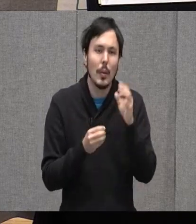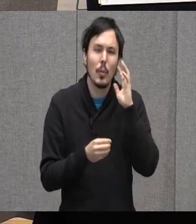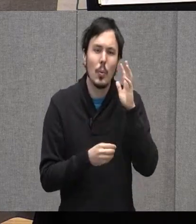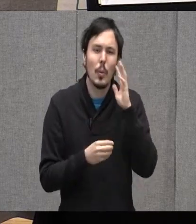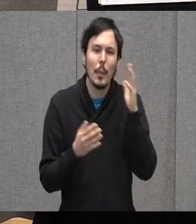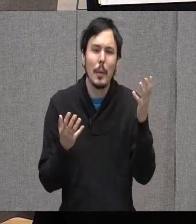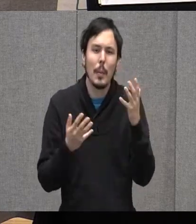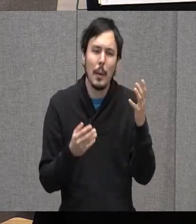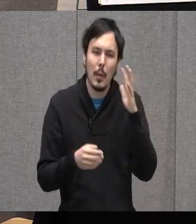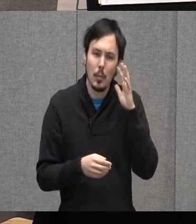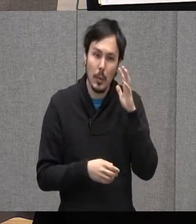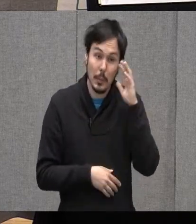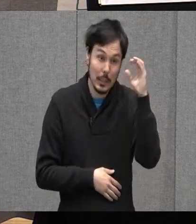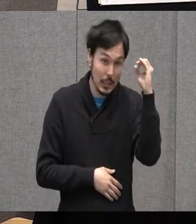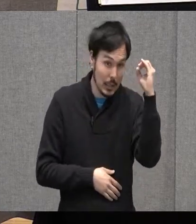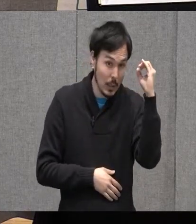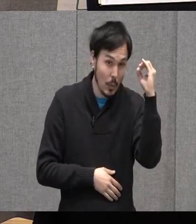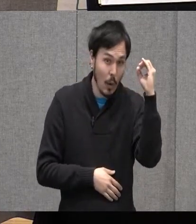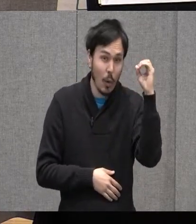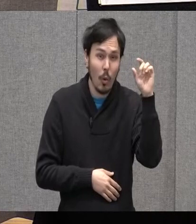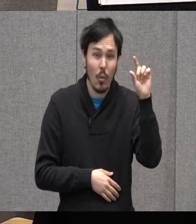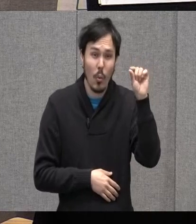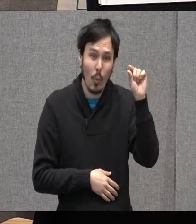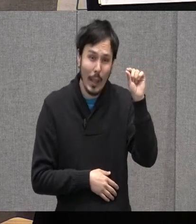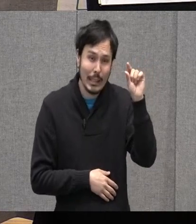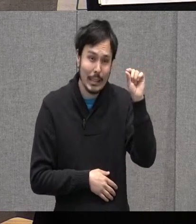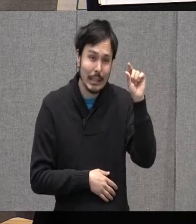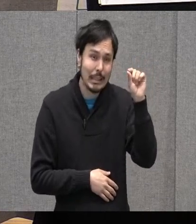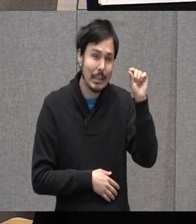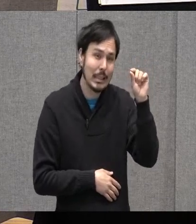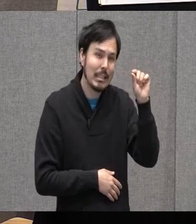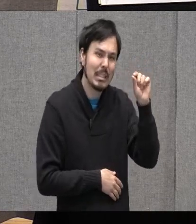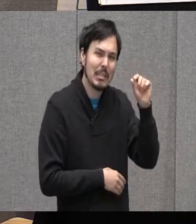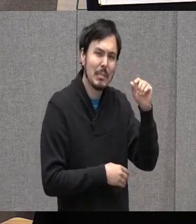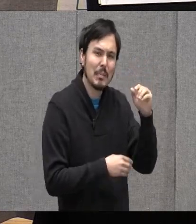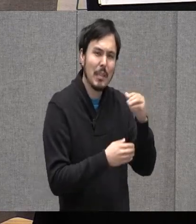So if we go zero, 20, and we're counting by 20s. What would be next?